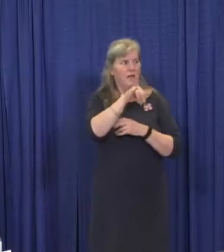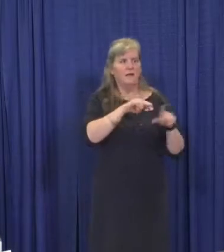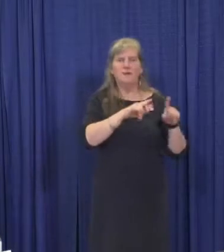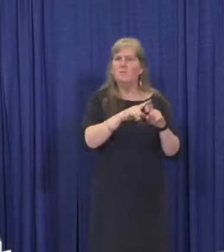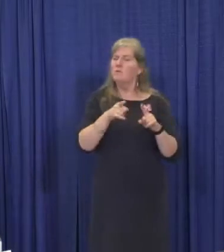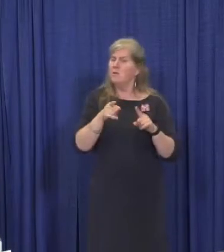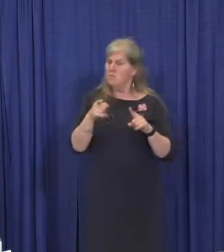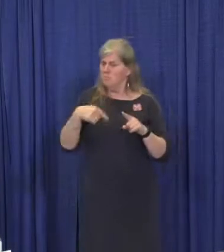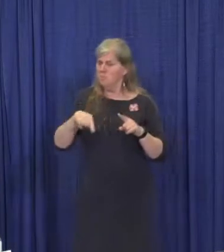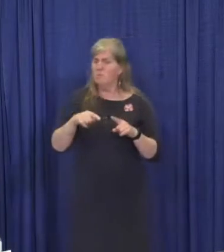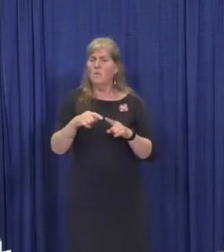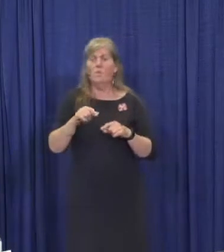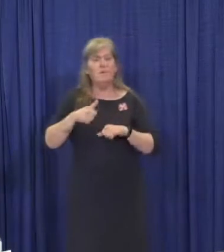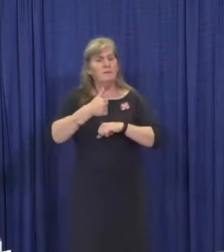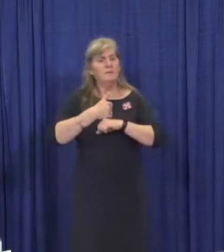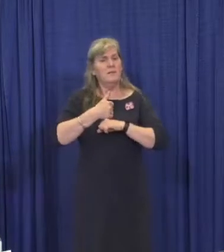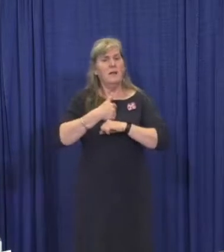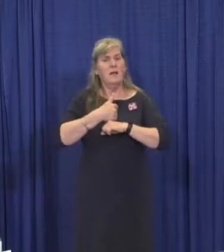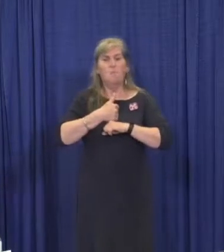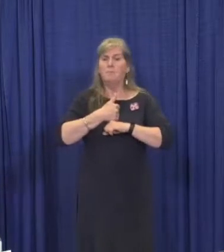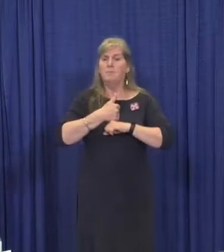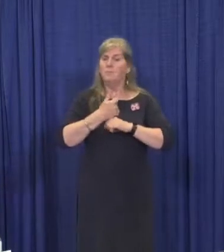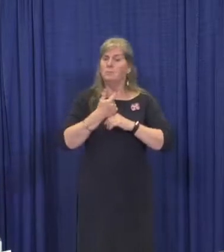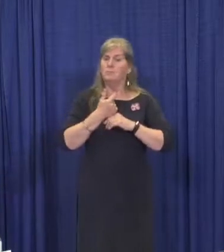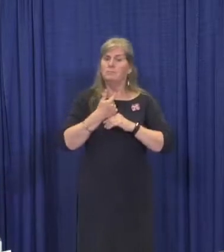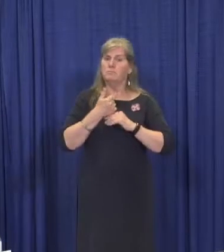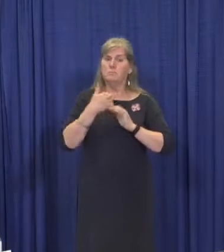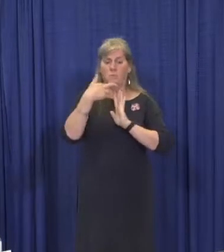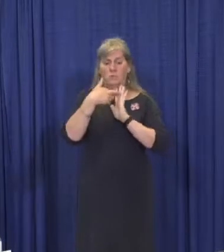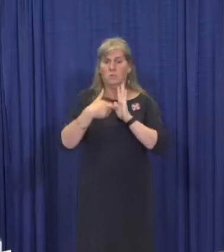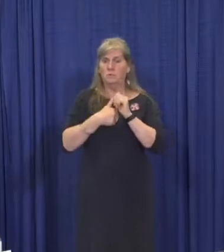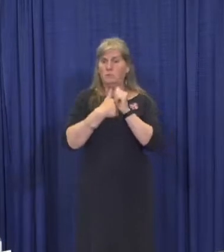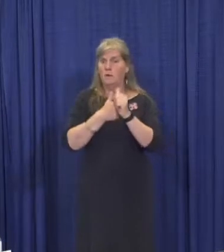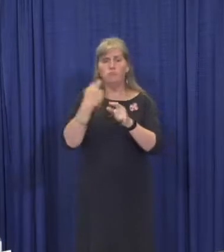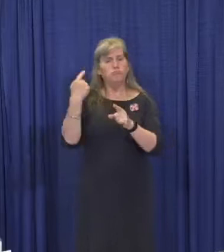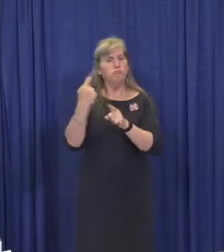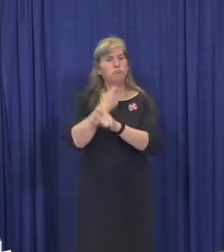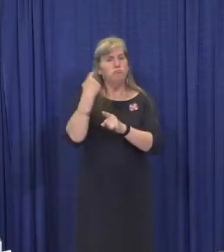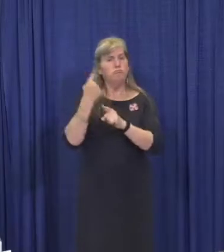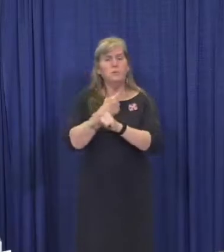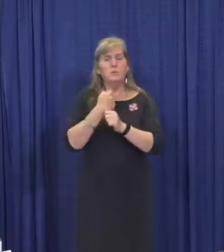I can start. We are confident with the measures in place that they are